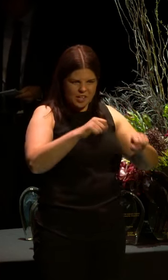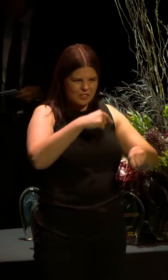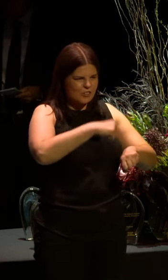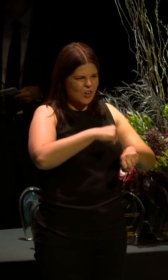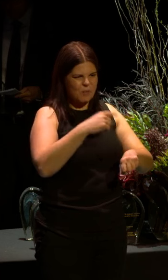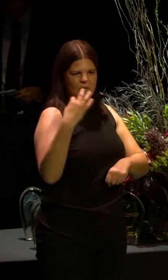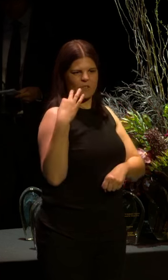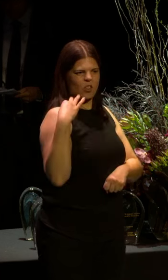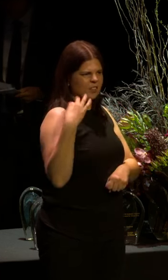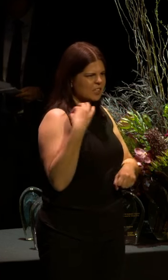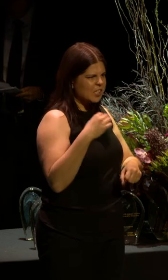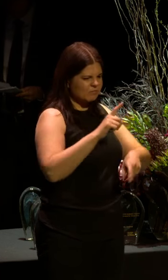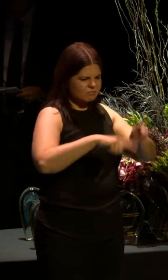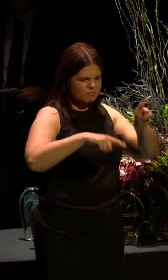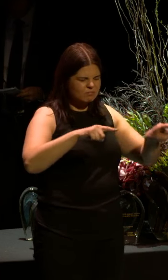and they'll do it habitually.